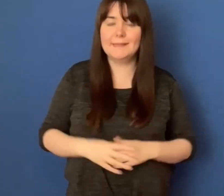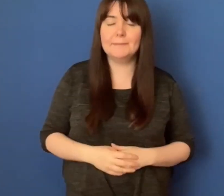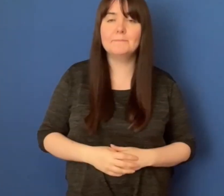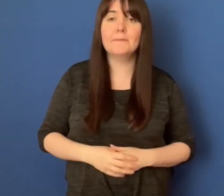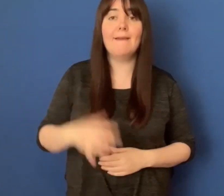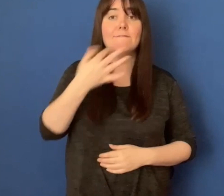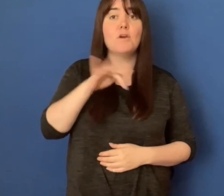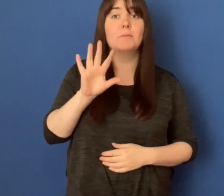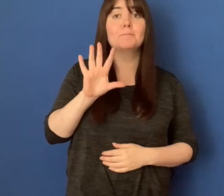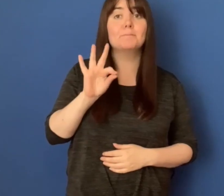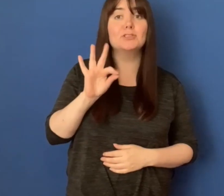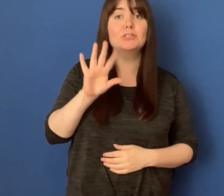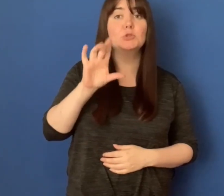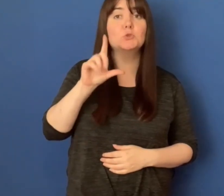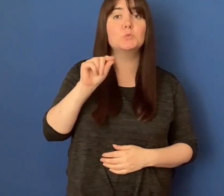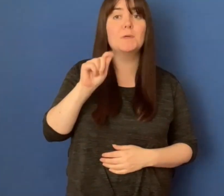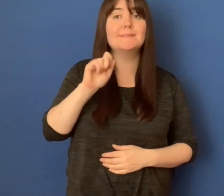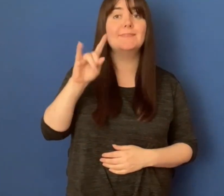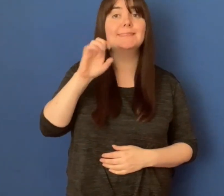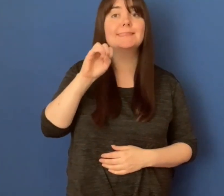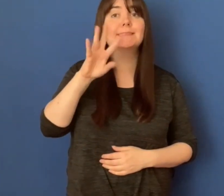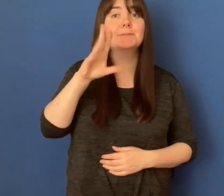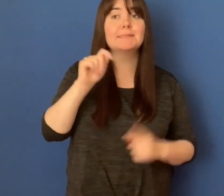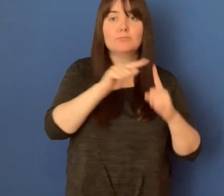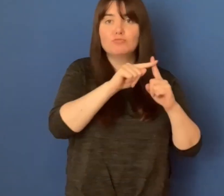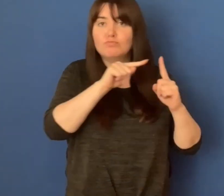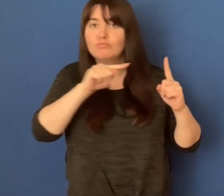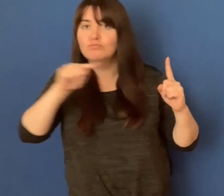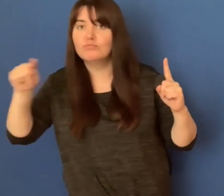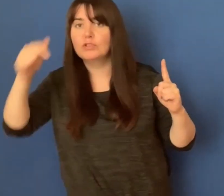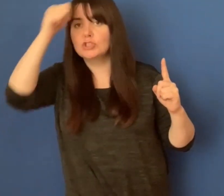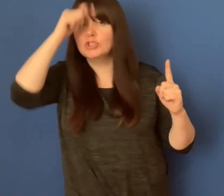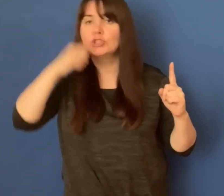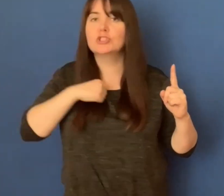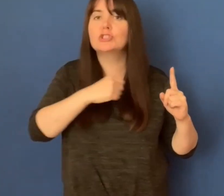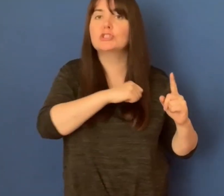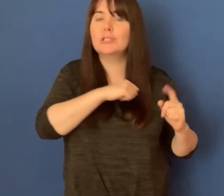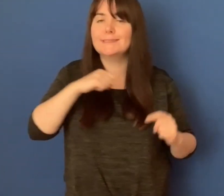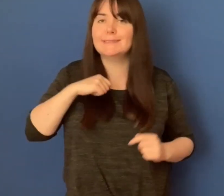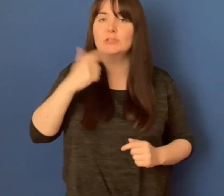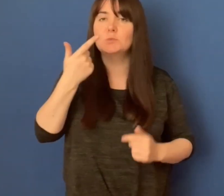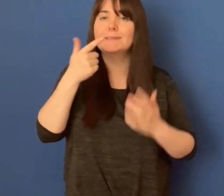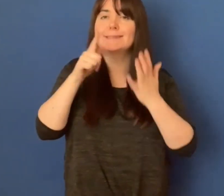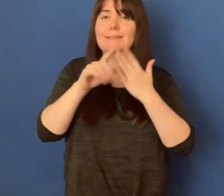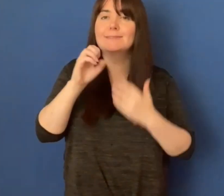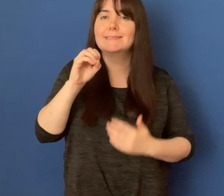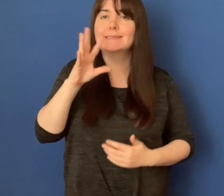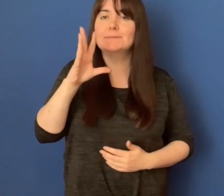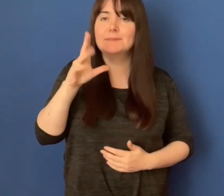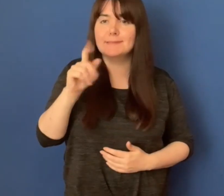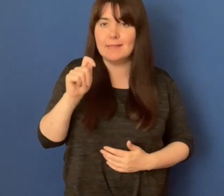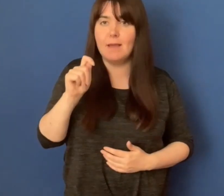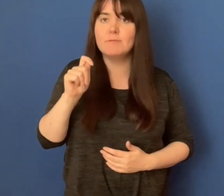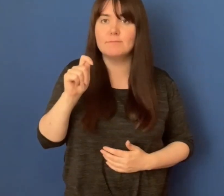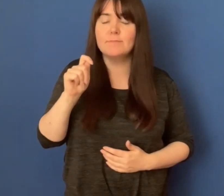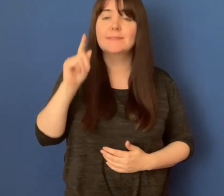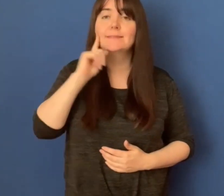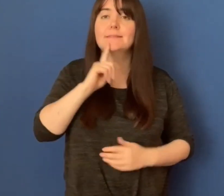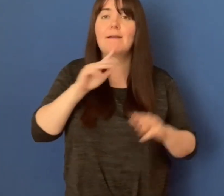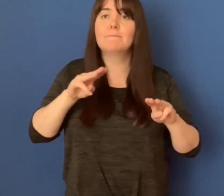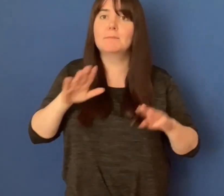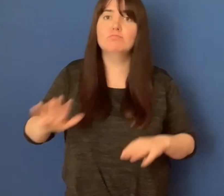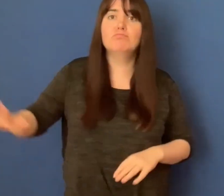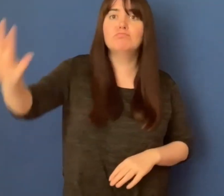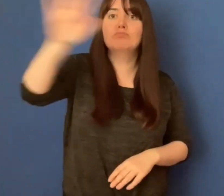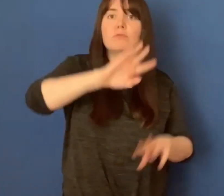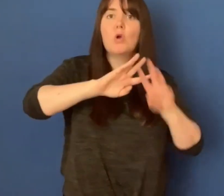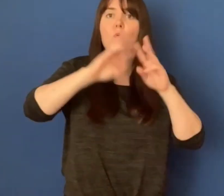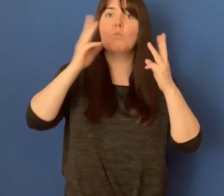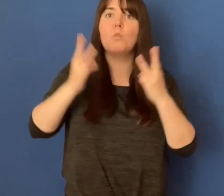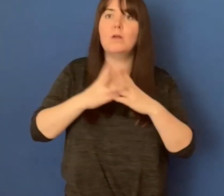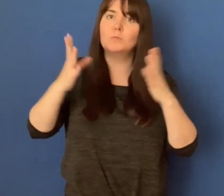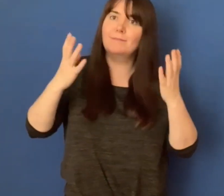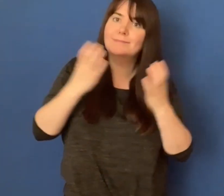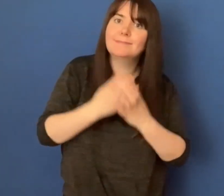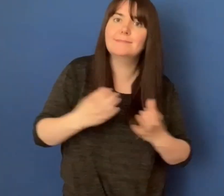From Monday the 20th of September through until Sunday the 27th of September, Deaf people all over the world